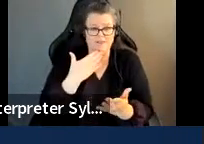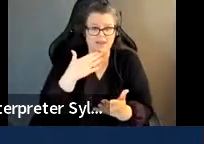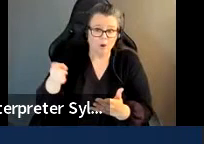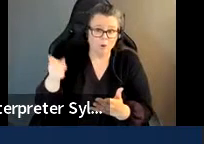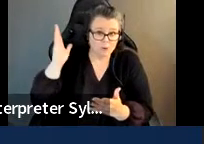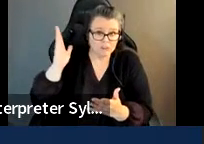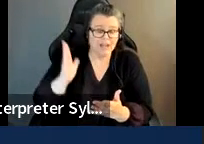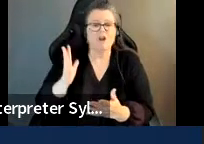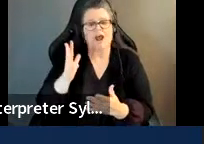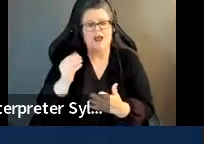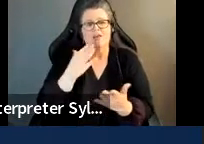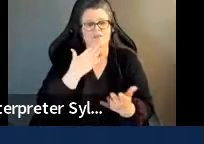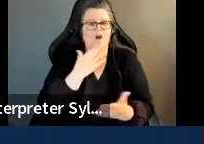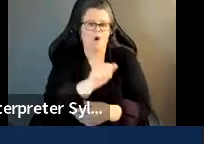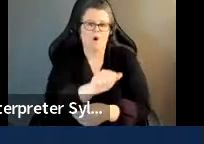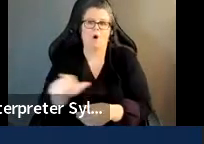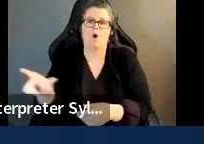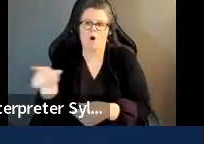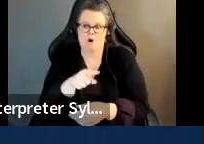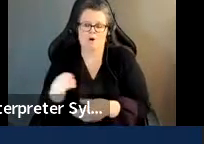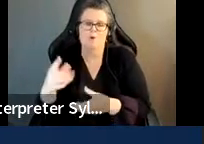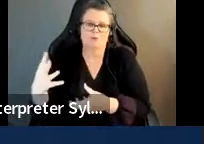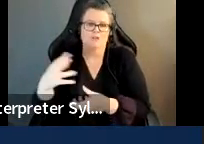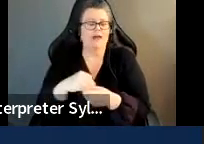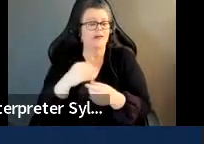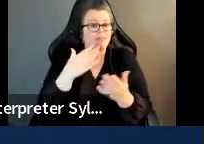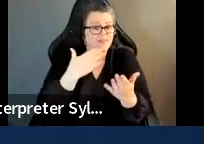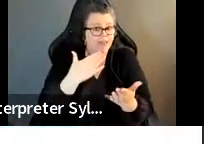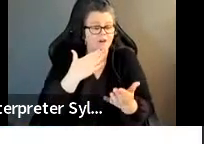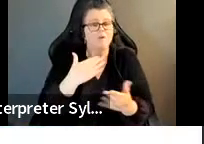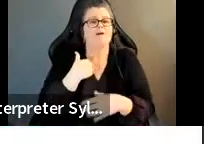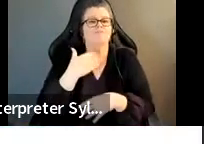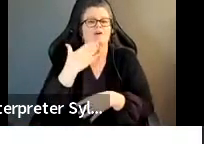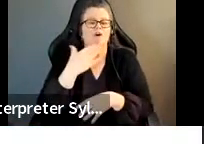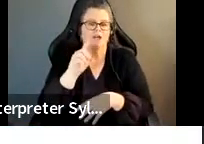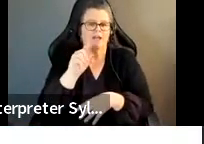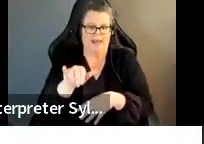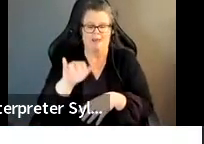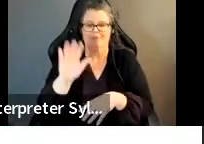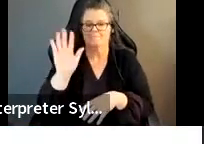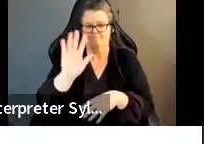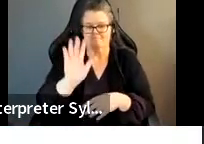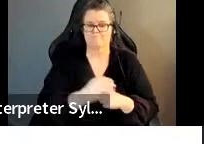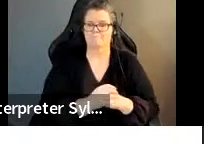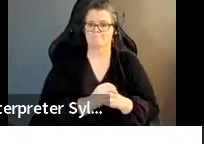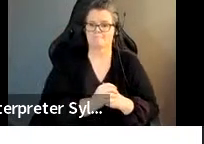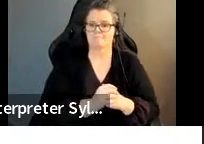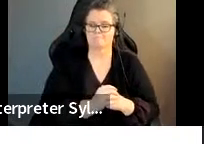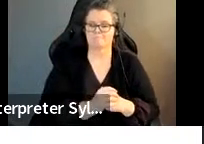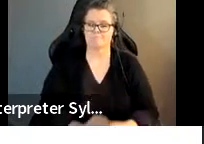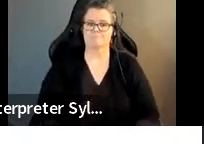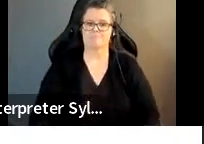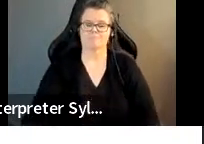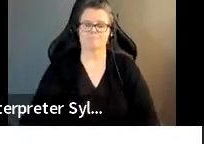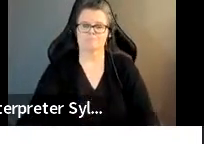Thank you. And have a good day. USAB MDE Information Meeting Transcripts Thursday, May 12, 2022